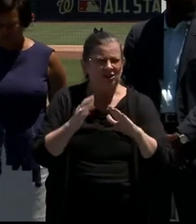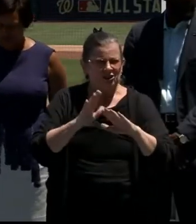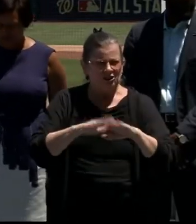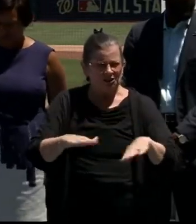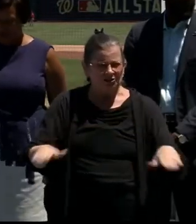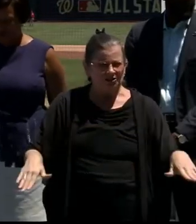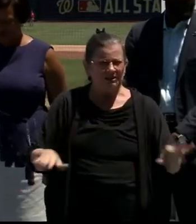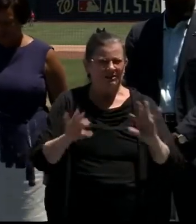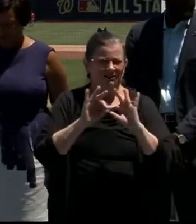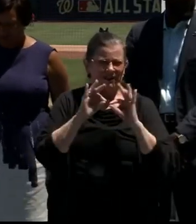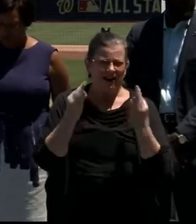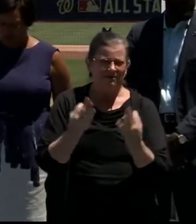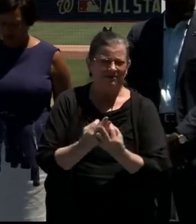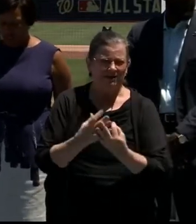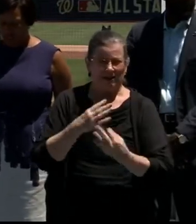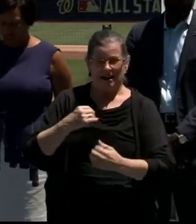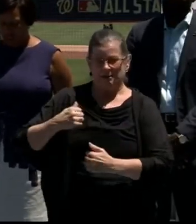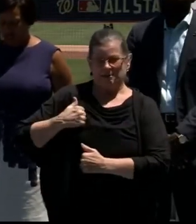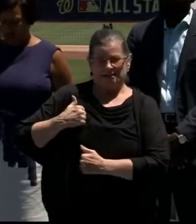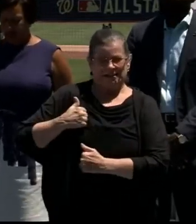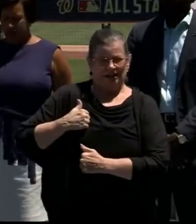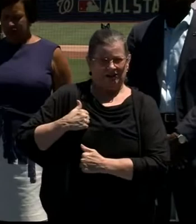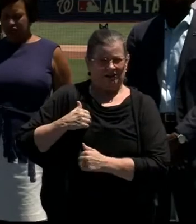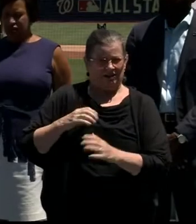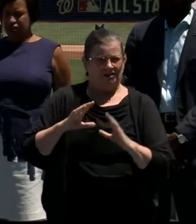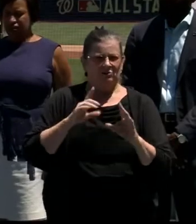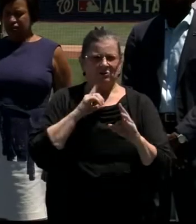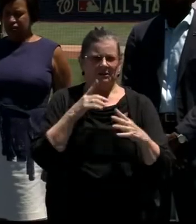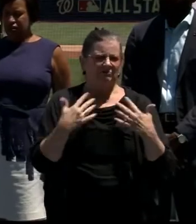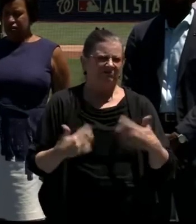CRUCIAL ROLE IN WHAT EVERYONE WILL REMEMBER ABOUT THE GREATEST